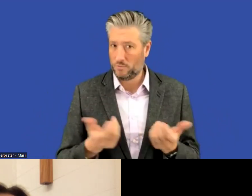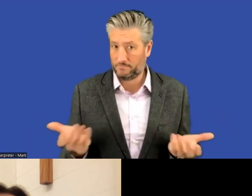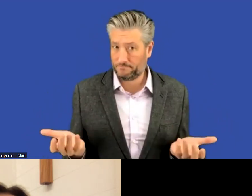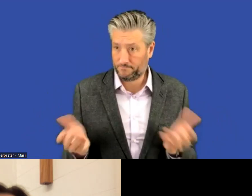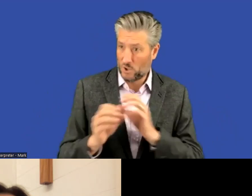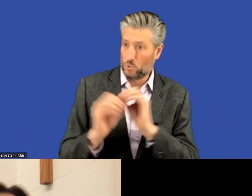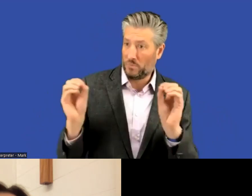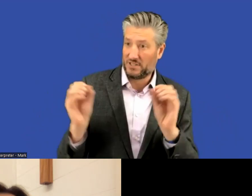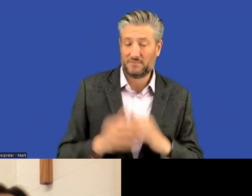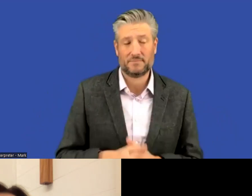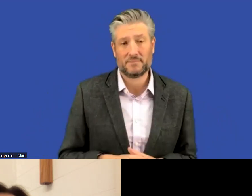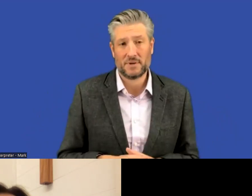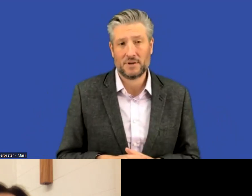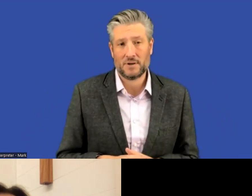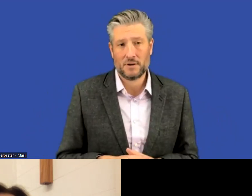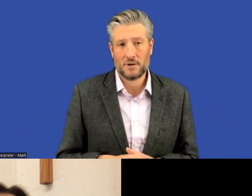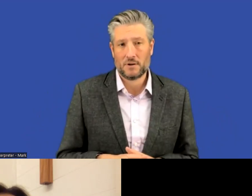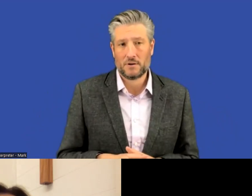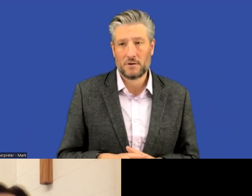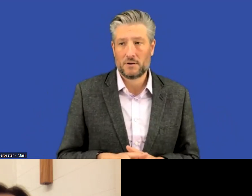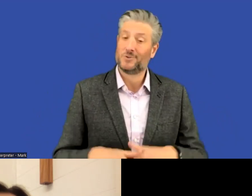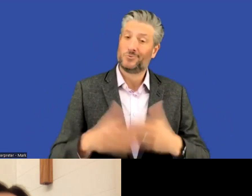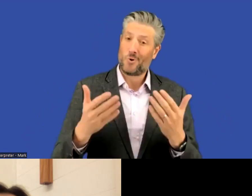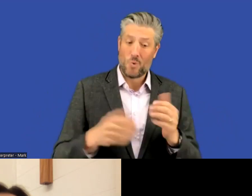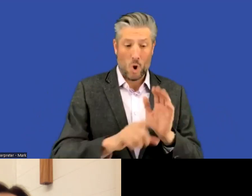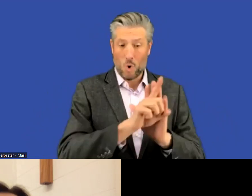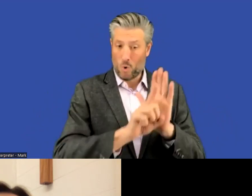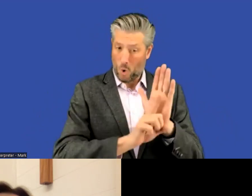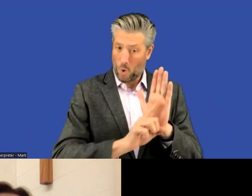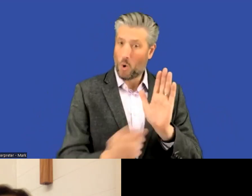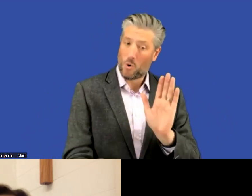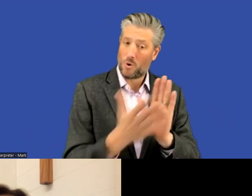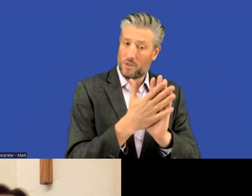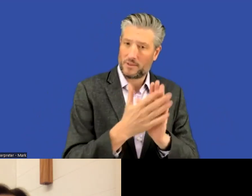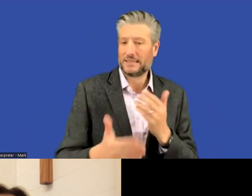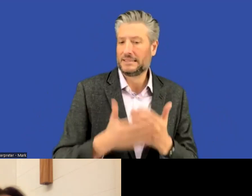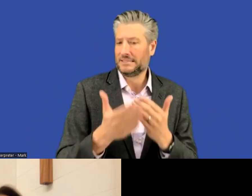So it's easy to have a law if we don't want to apply them. Yep.